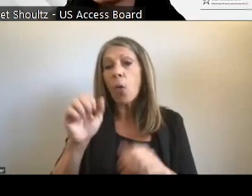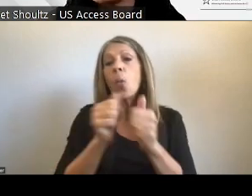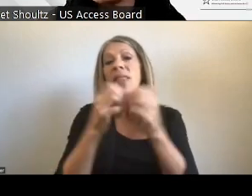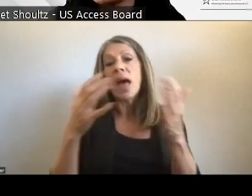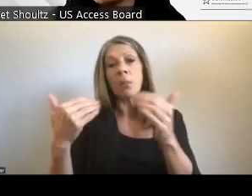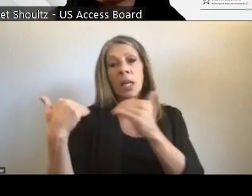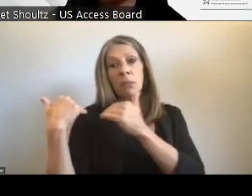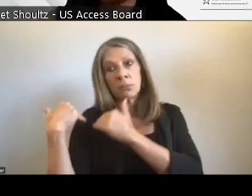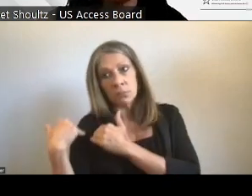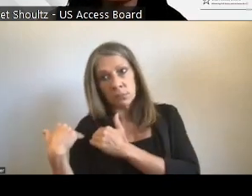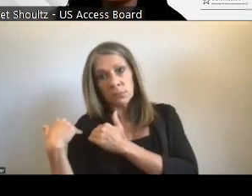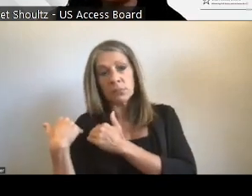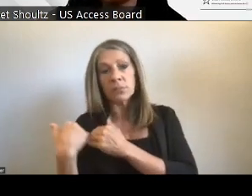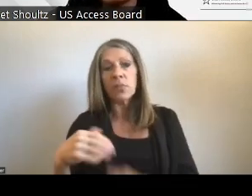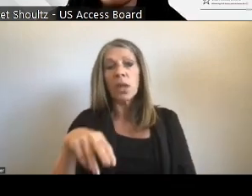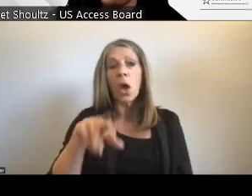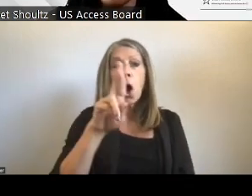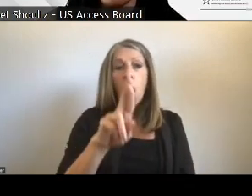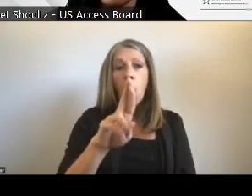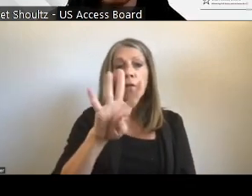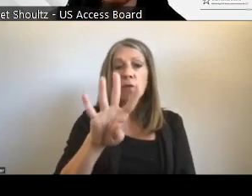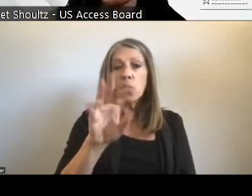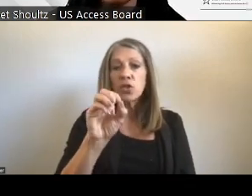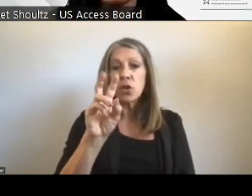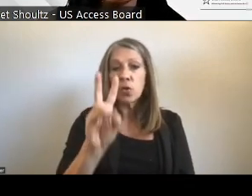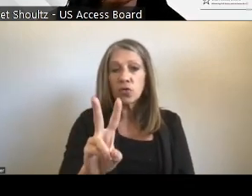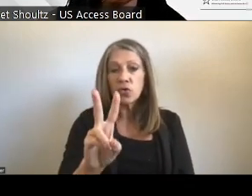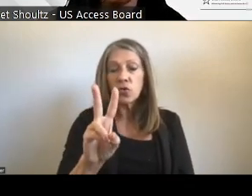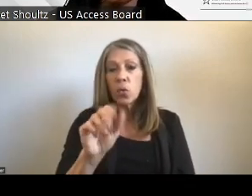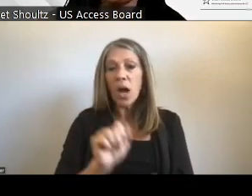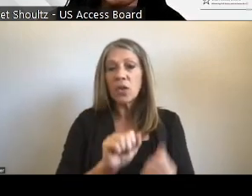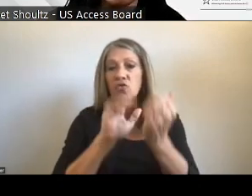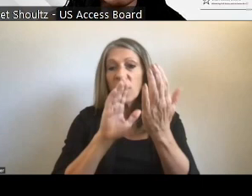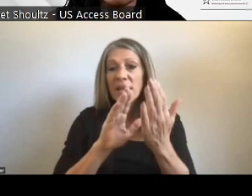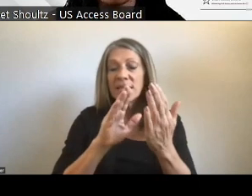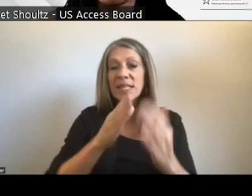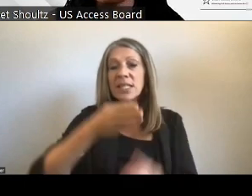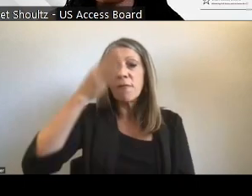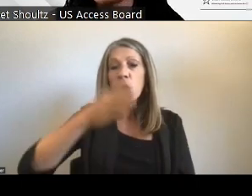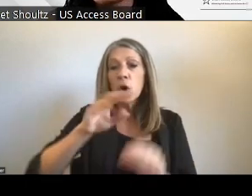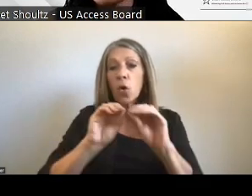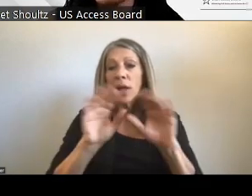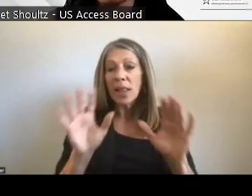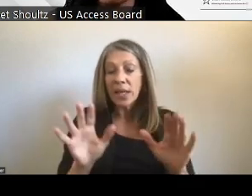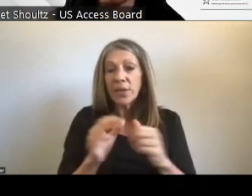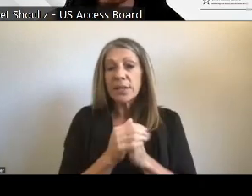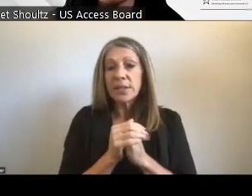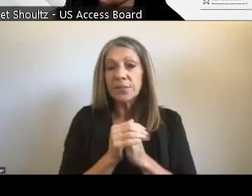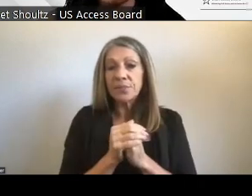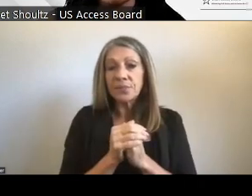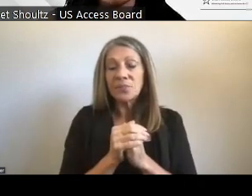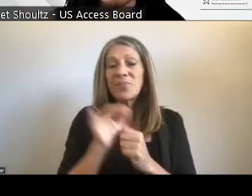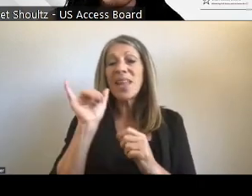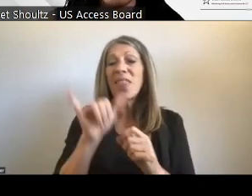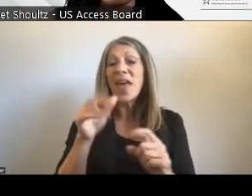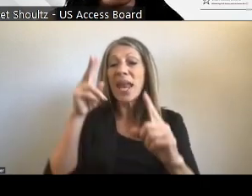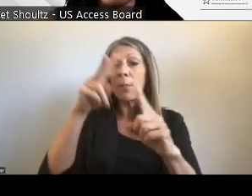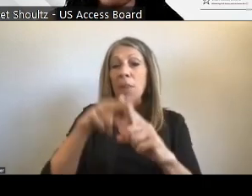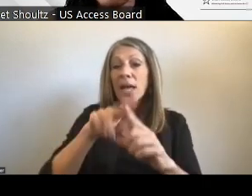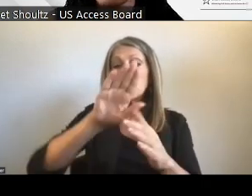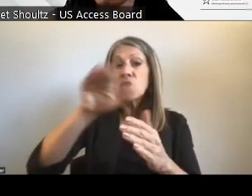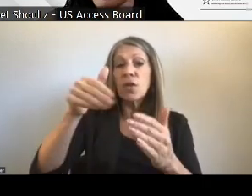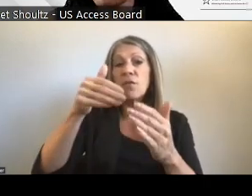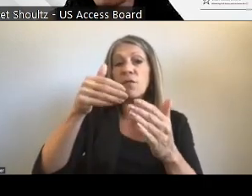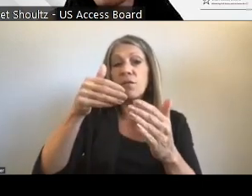And R402 addresses vertical clearance, which that applies to the entire pedestrian circulation path.